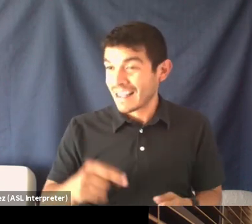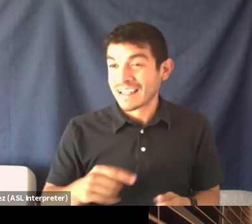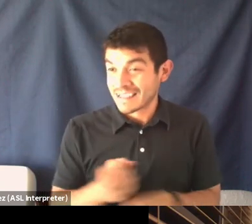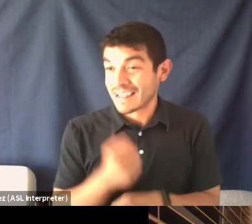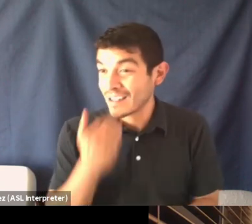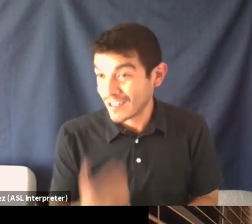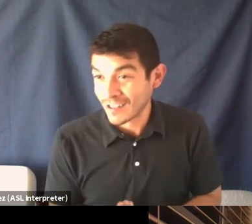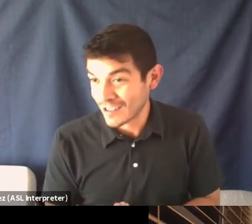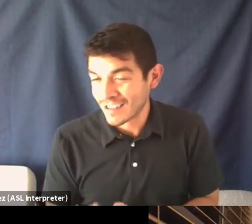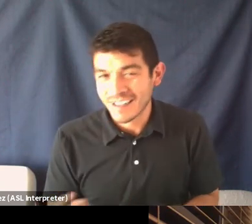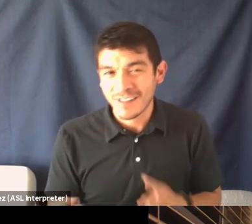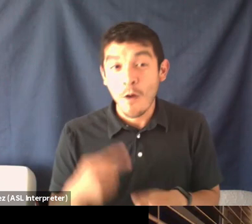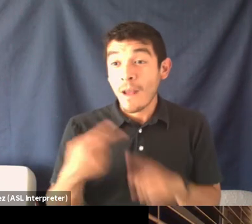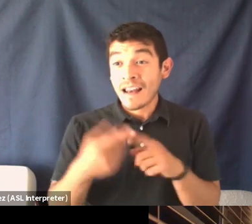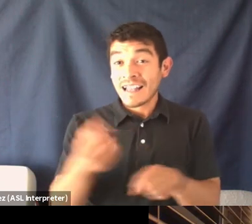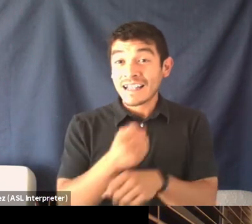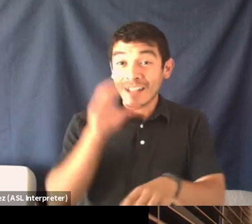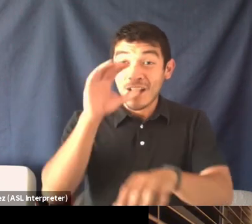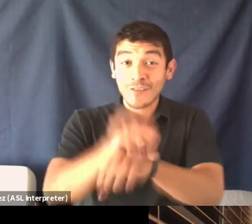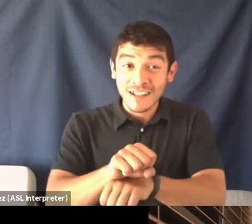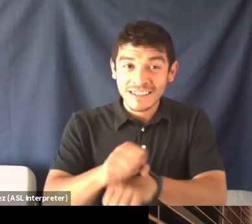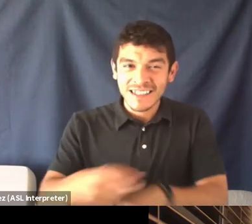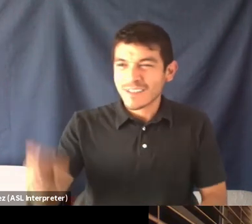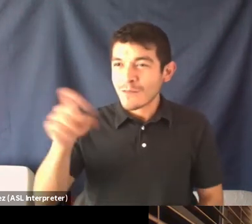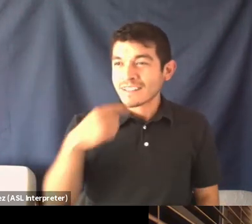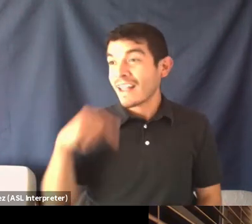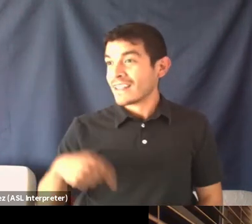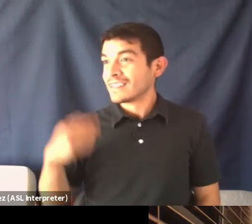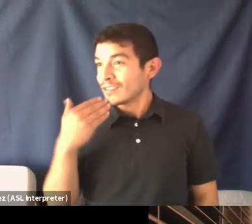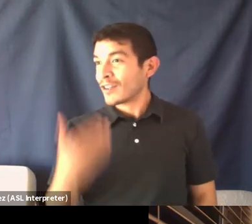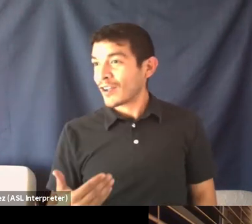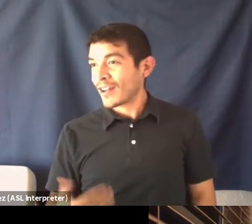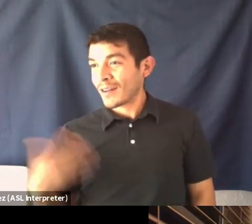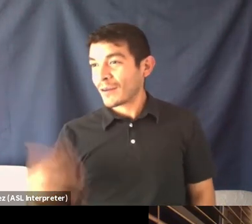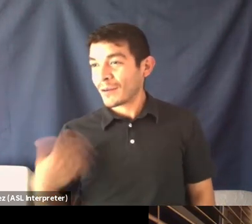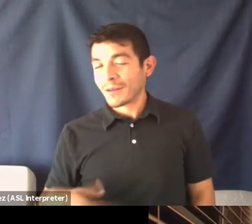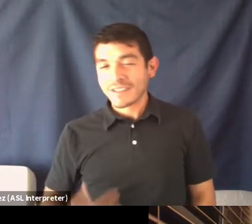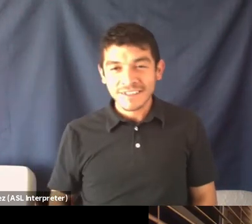When he gets arrested, you gotta go, "This is good." Yeah I mean, It's really, I mean you're illustrating